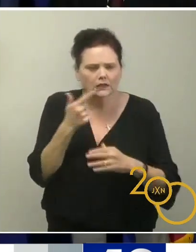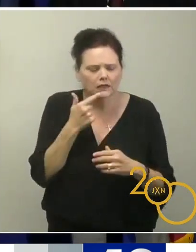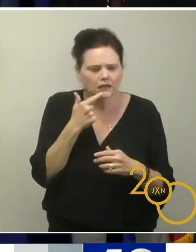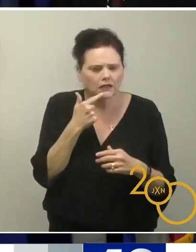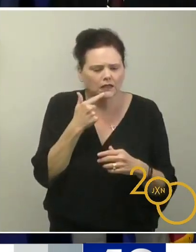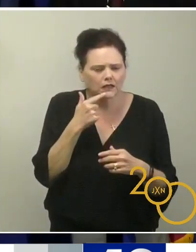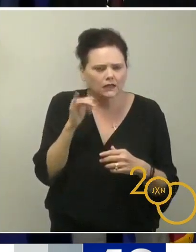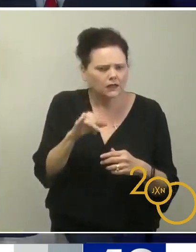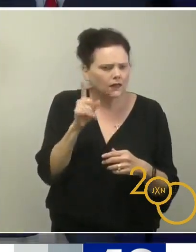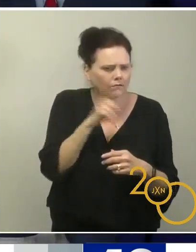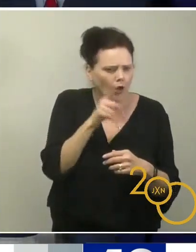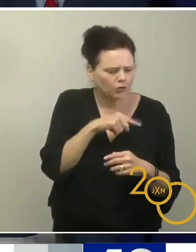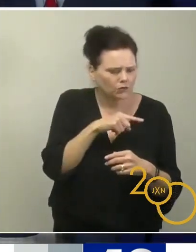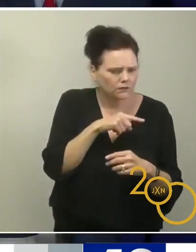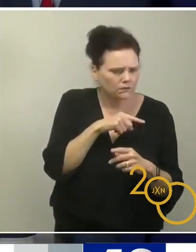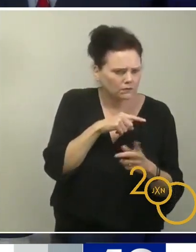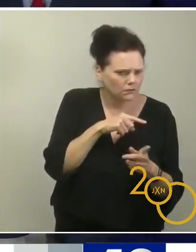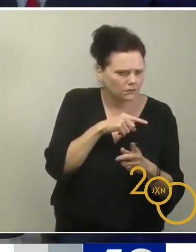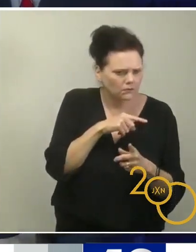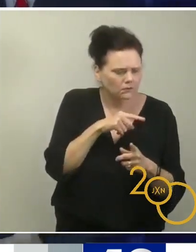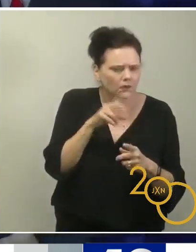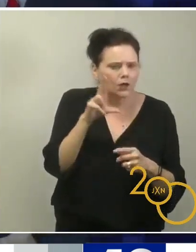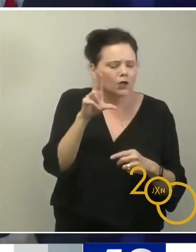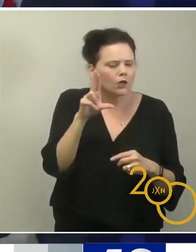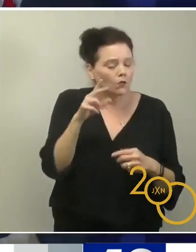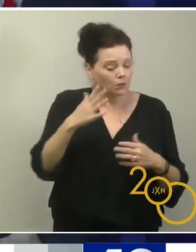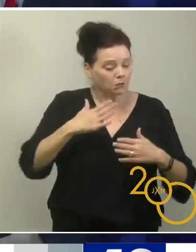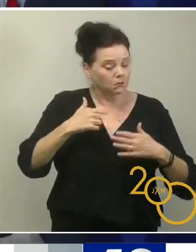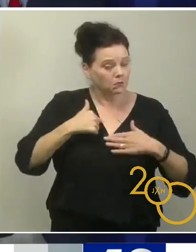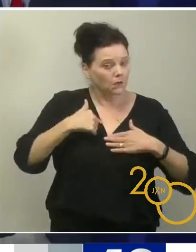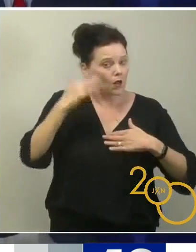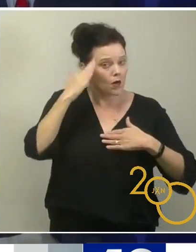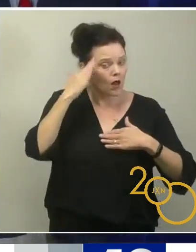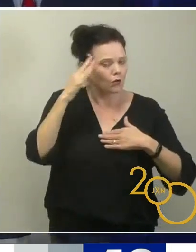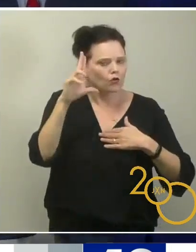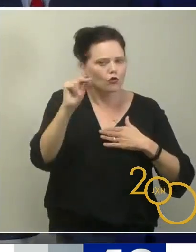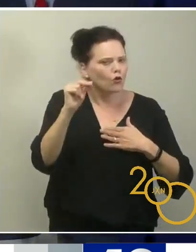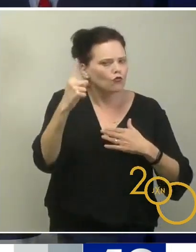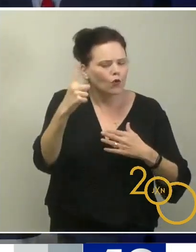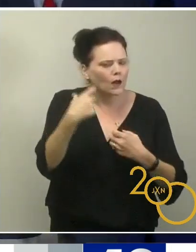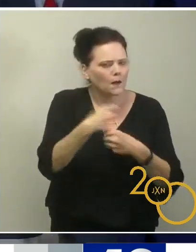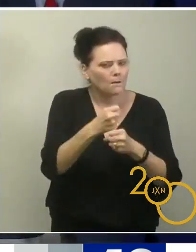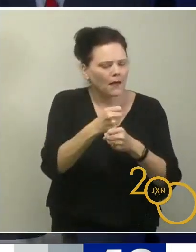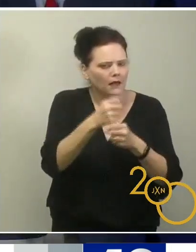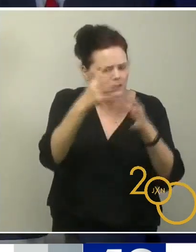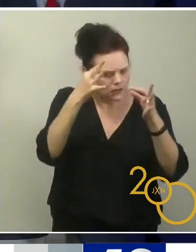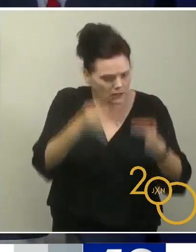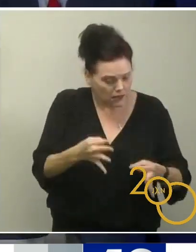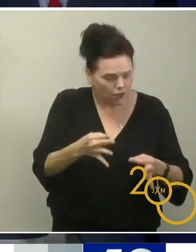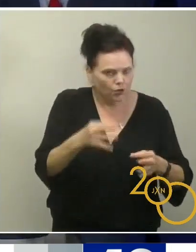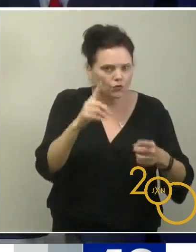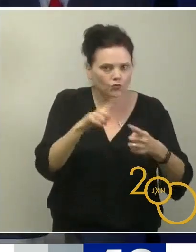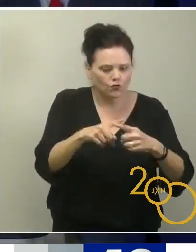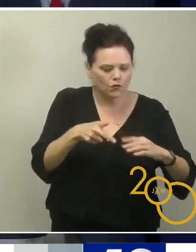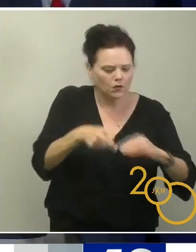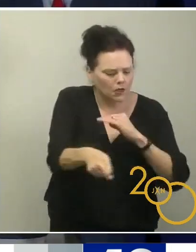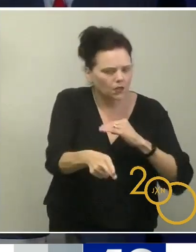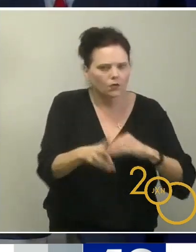WORK THROUGH THESE ISSUES. WE WILL CONTINUE TO DO SO. YES SIR? GOVERNOR THERE'S BEEN CONCERNS RAISED ON SOCIAL MEDIA ABOUT THIS BEING A CITYWIDE